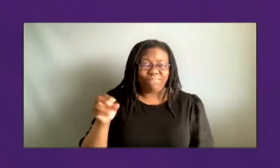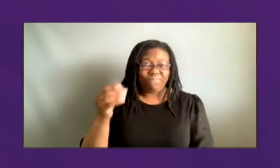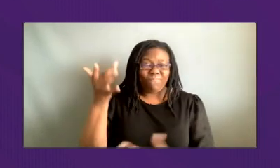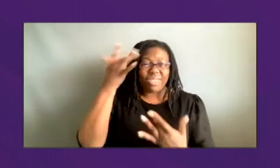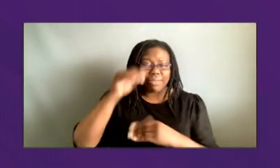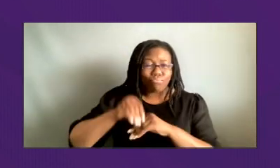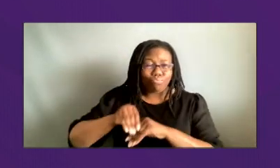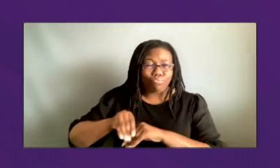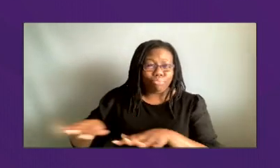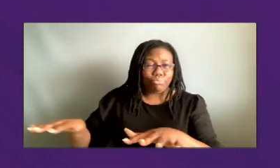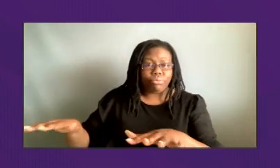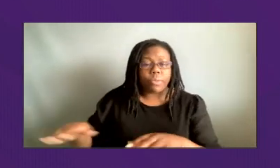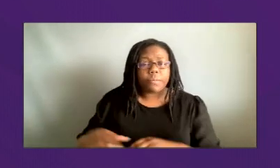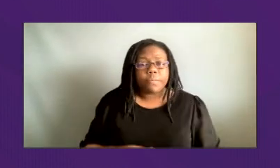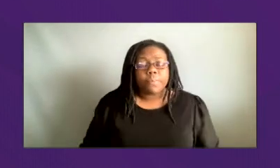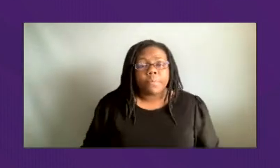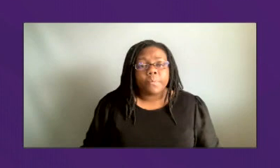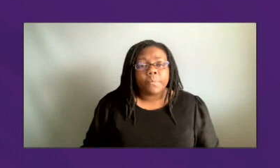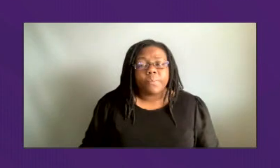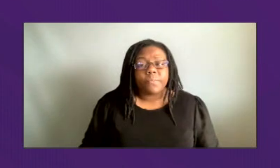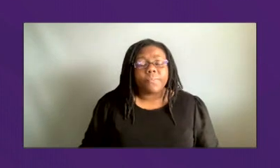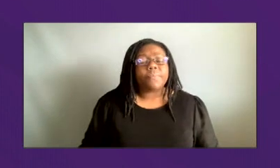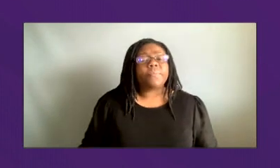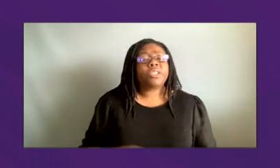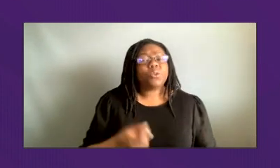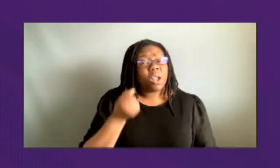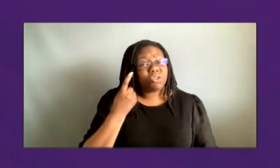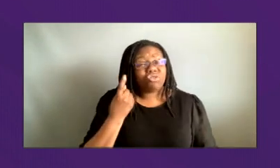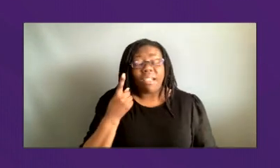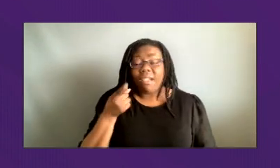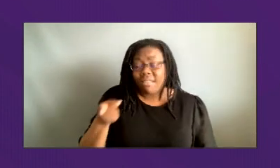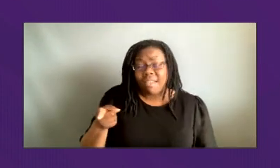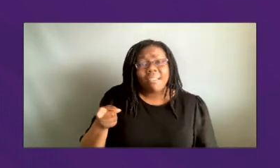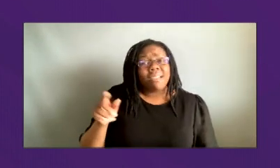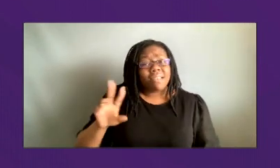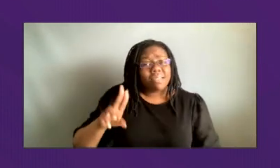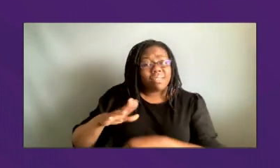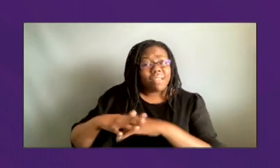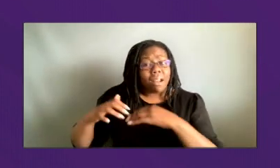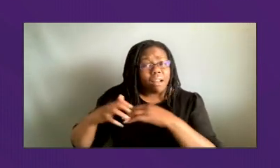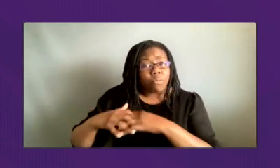who were present at the event, had already lost 90% of their population from these diseases.